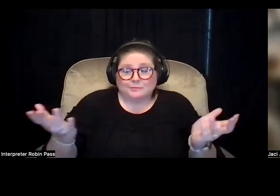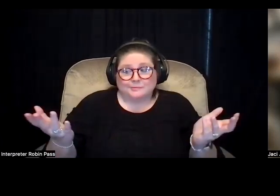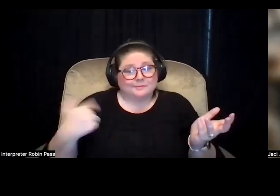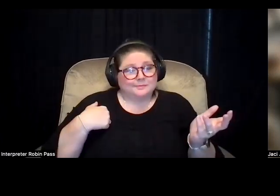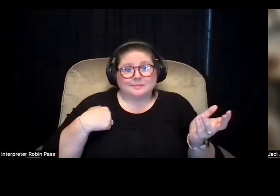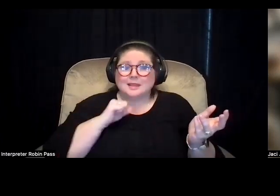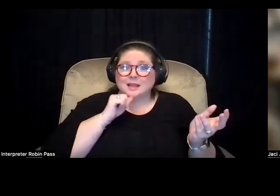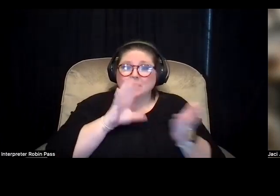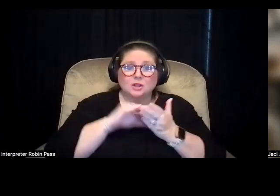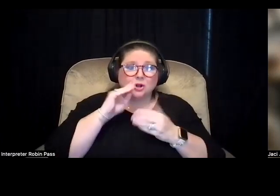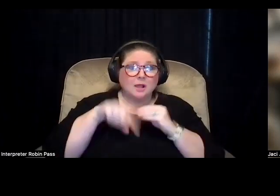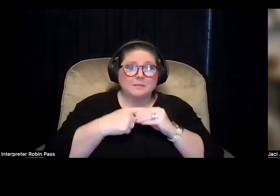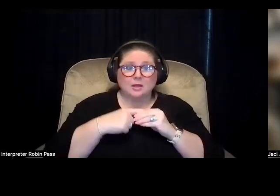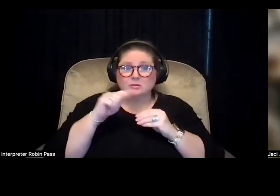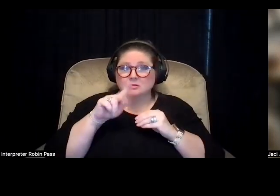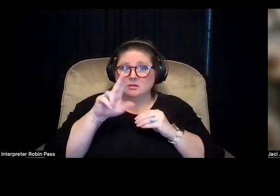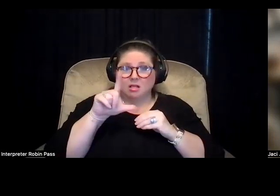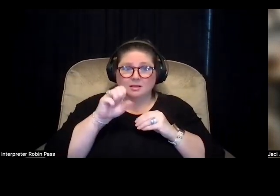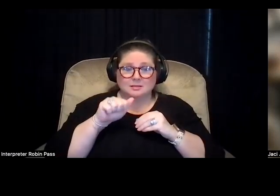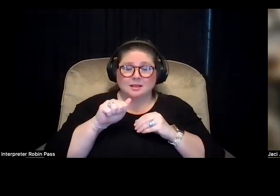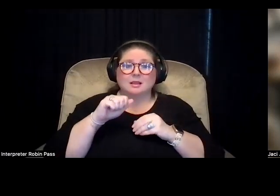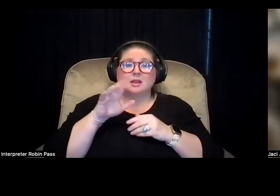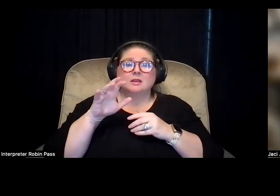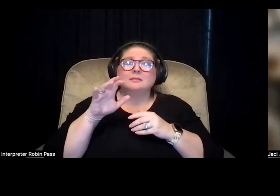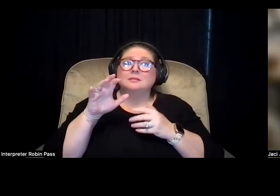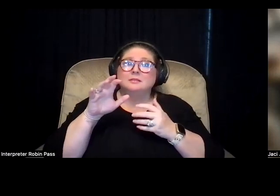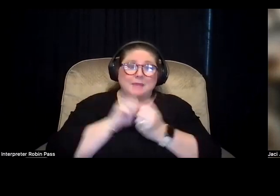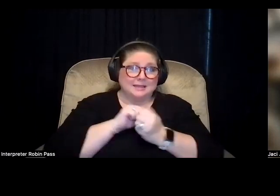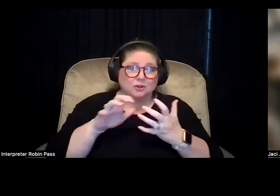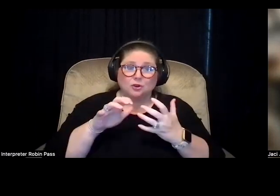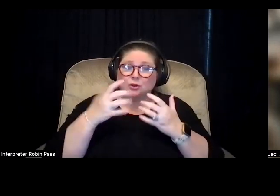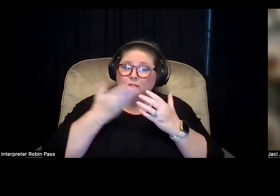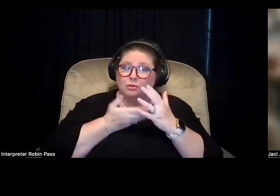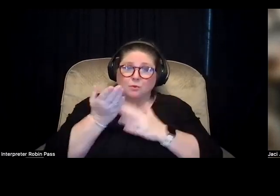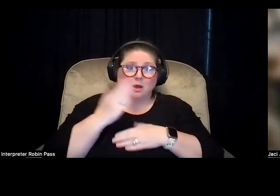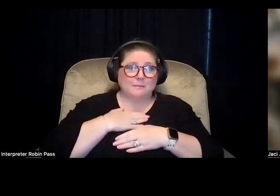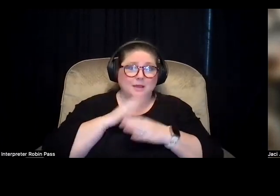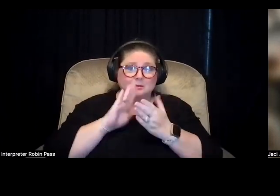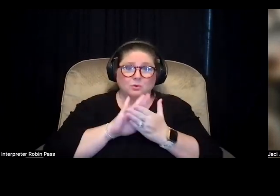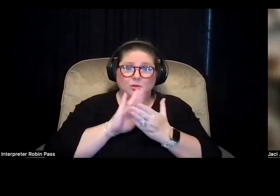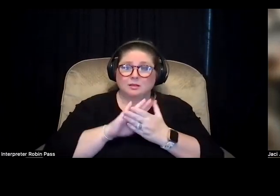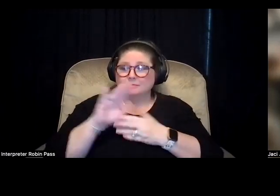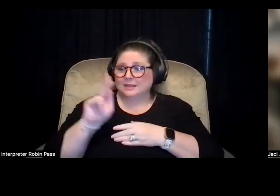massacre throughout all of my schooling whether that was in you know k-12 education in new